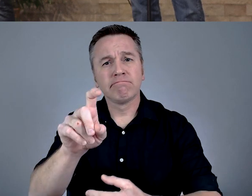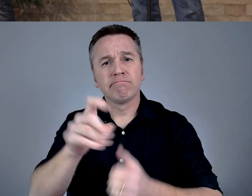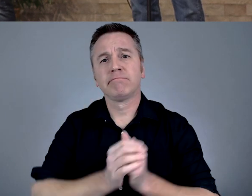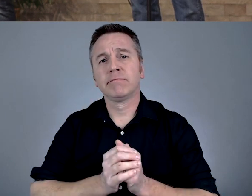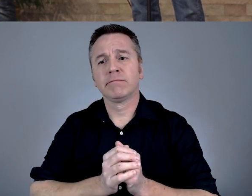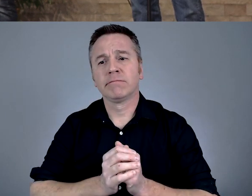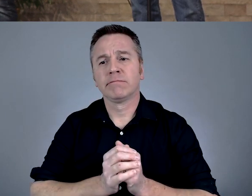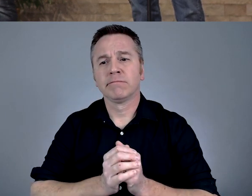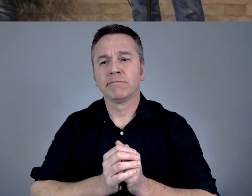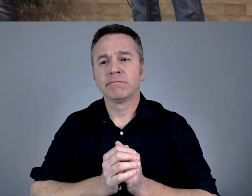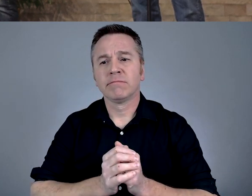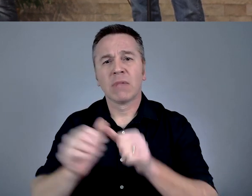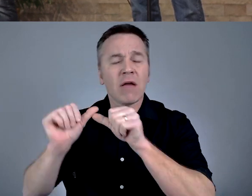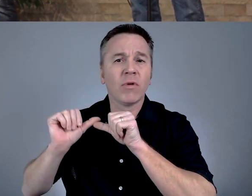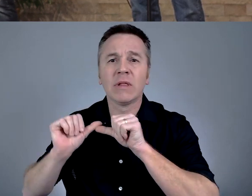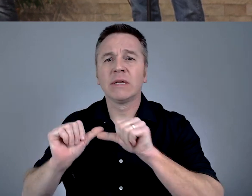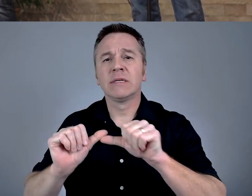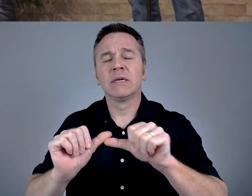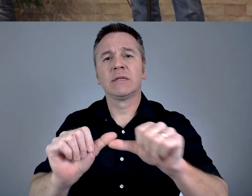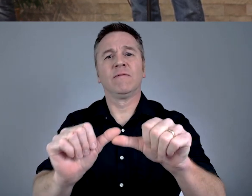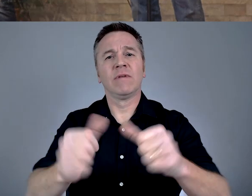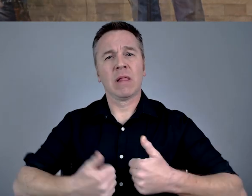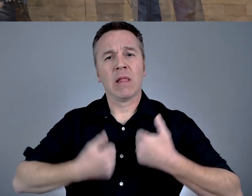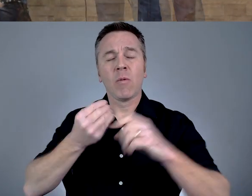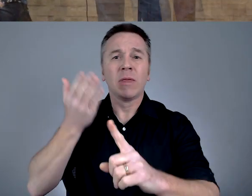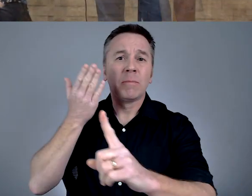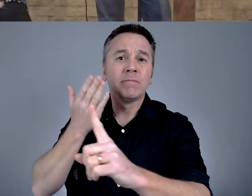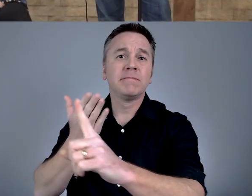Everlasting life with him.